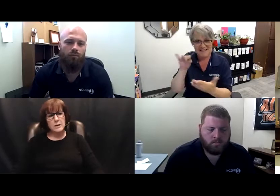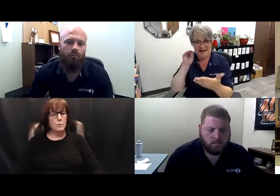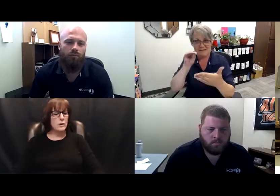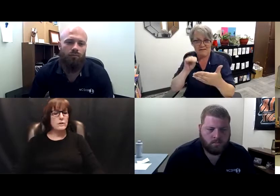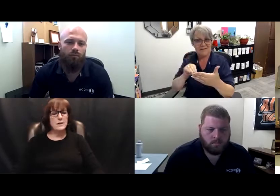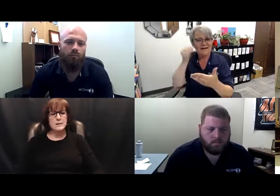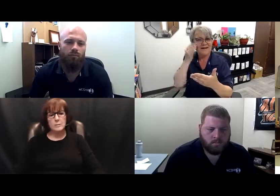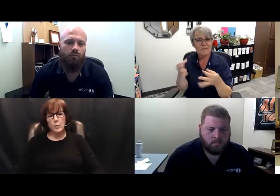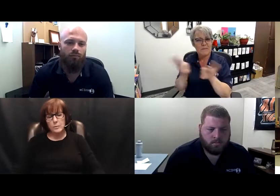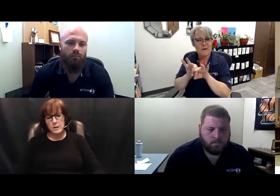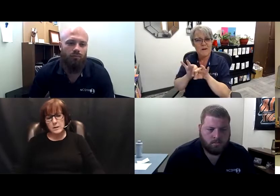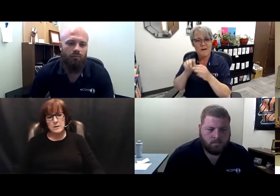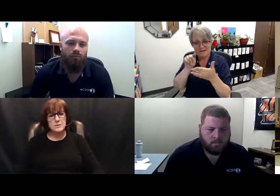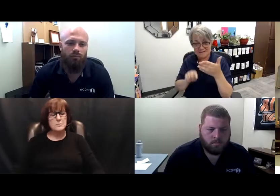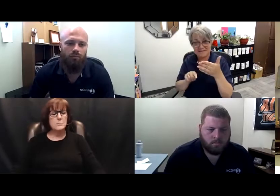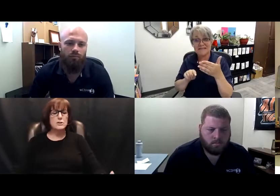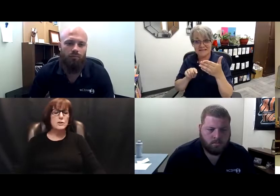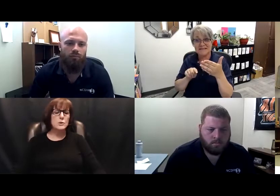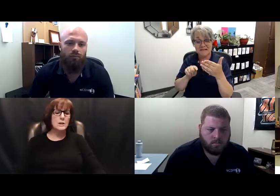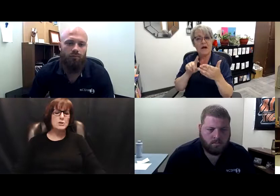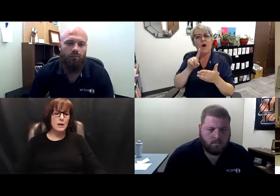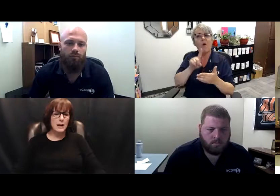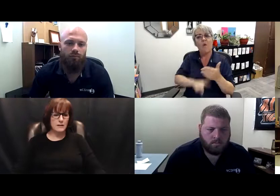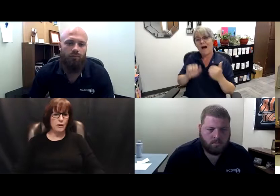when the next appointment is. Make sure you keep track of all of